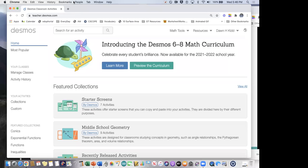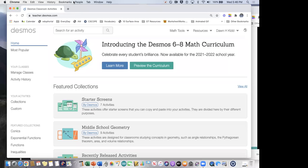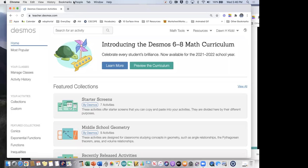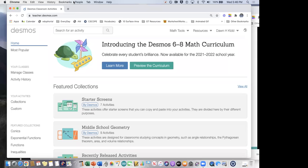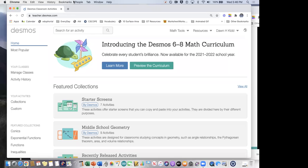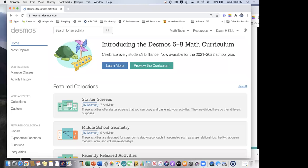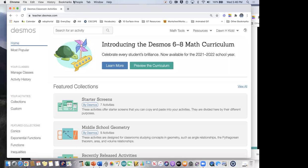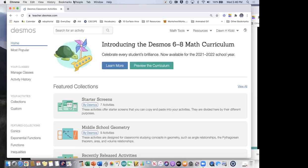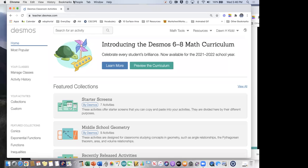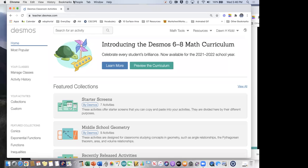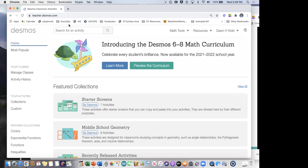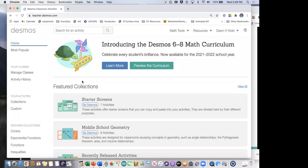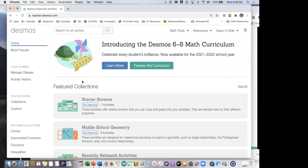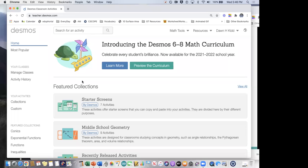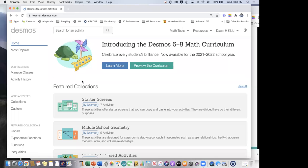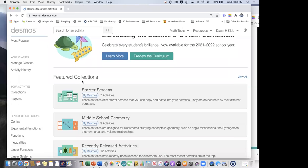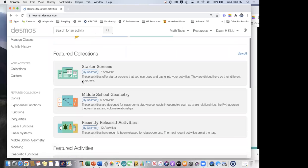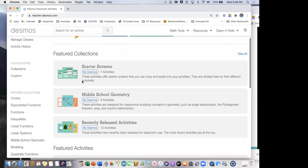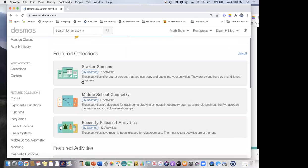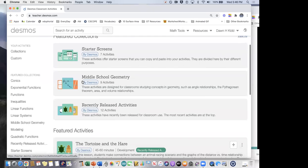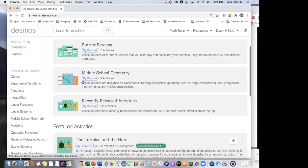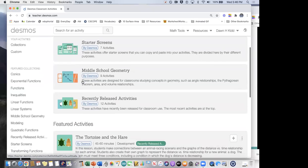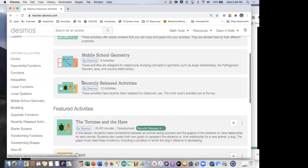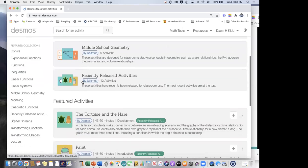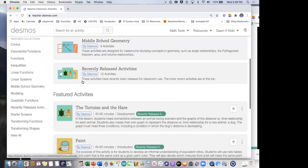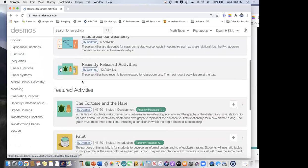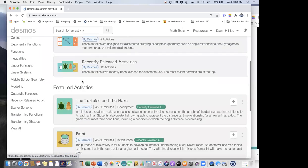and it's also that you can add more there and more features for the students